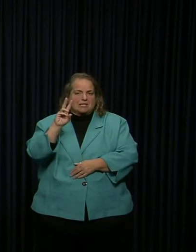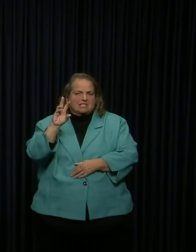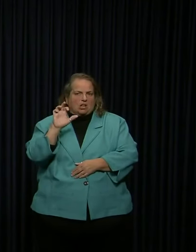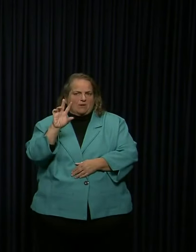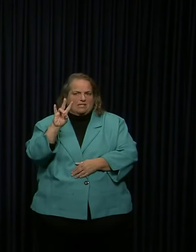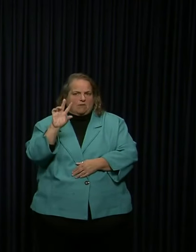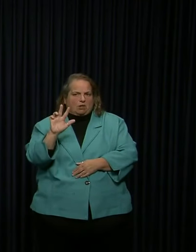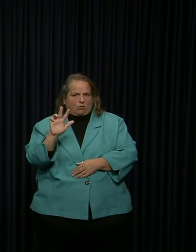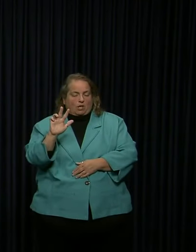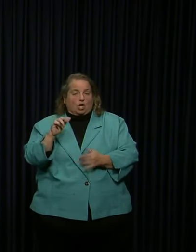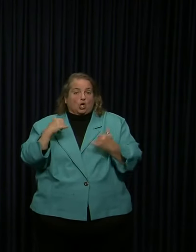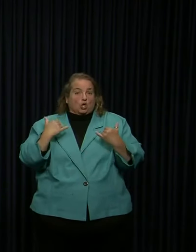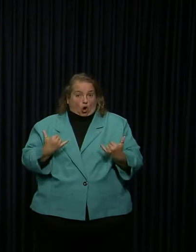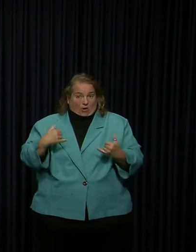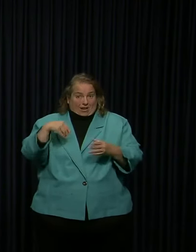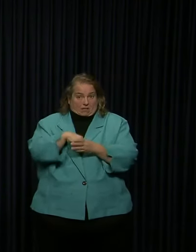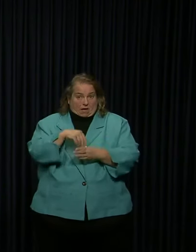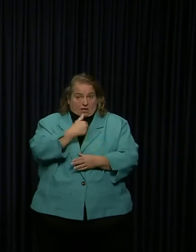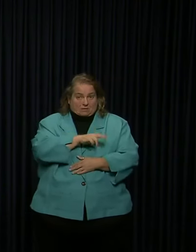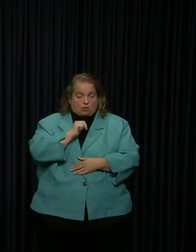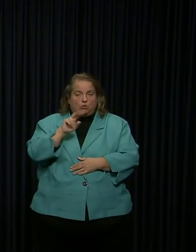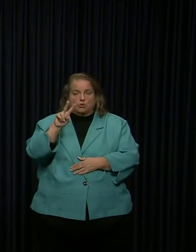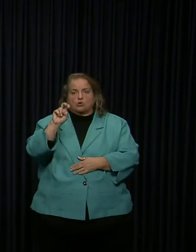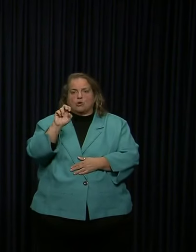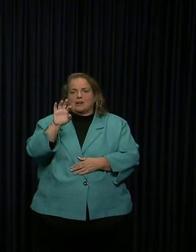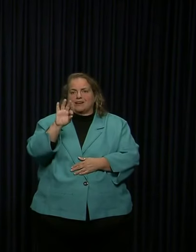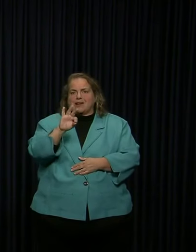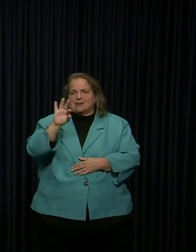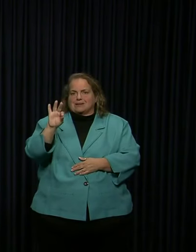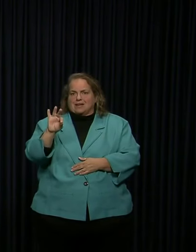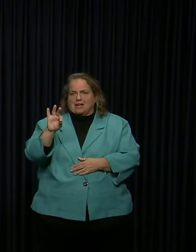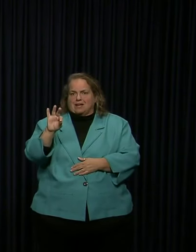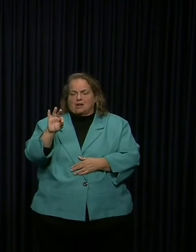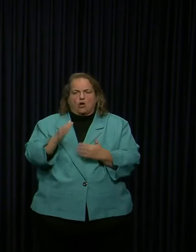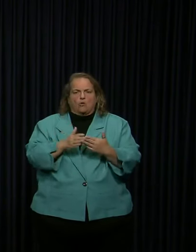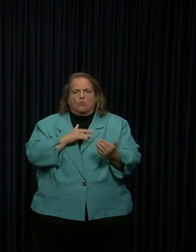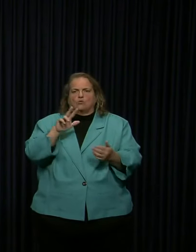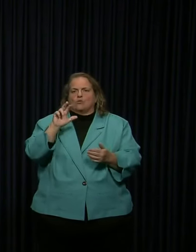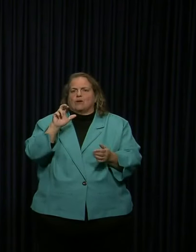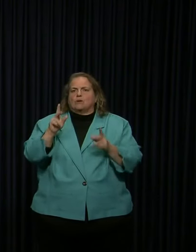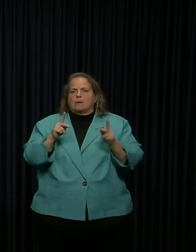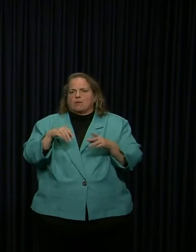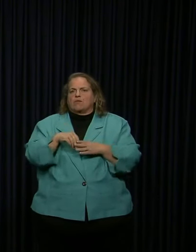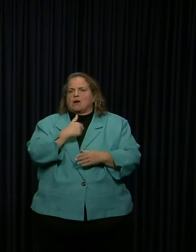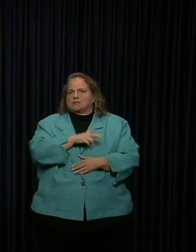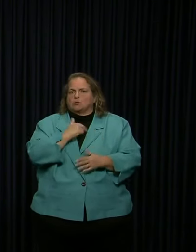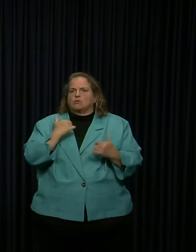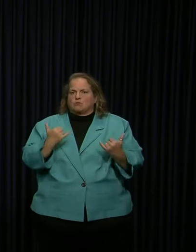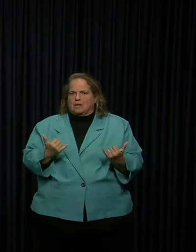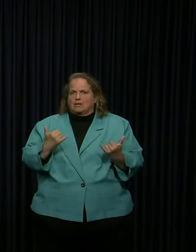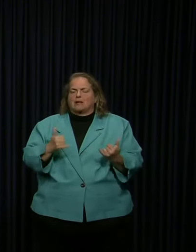THAT MEANS WE HAVE NOW LOST OVER 100 KENTUCKIANS TO THE CORONAVIRUS.